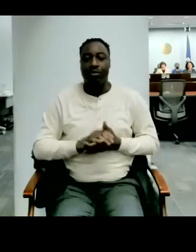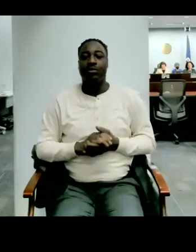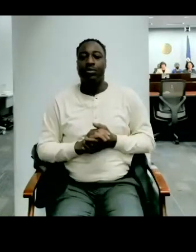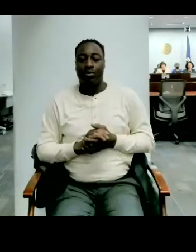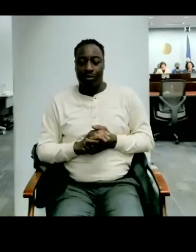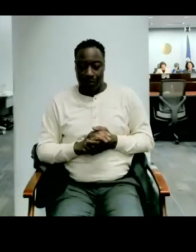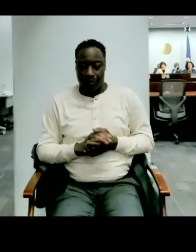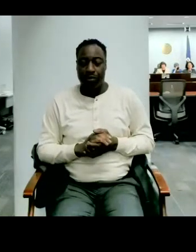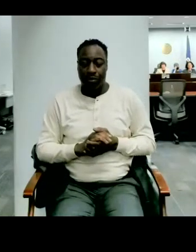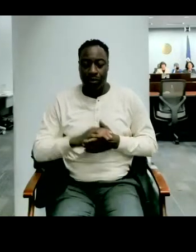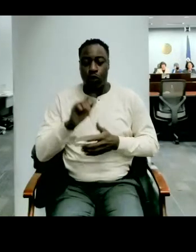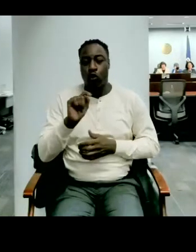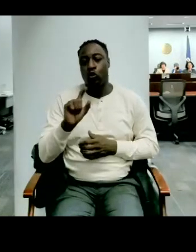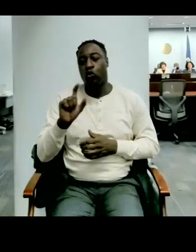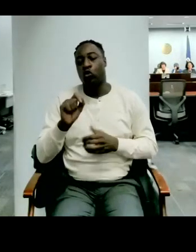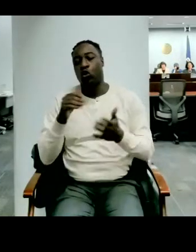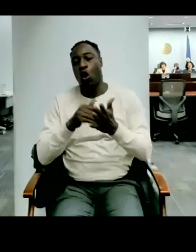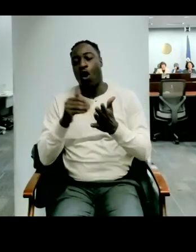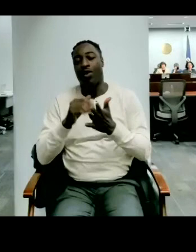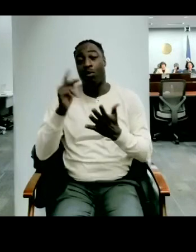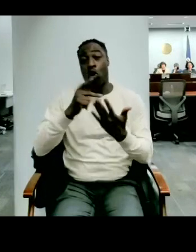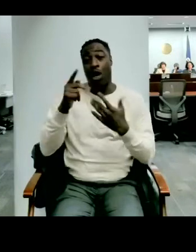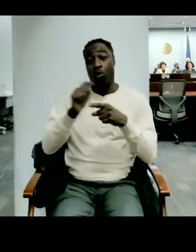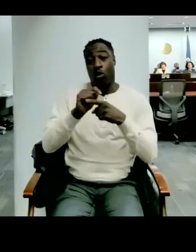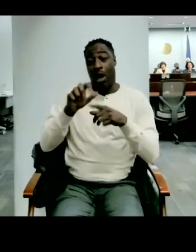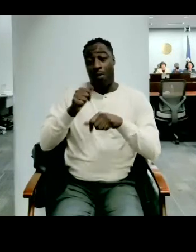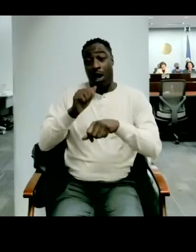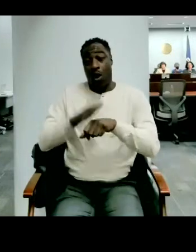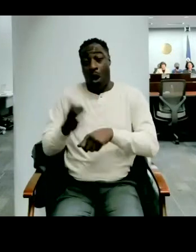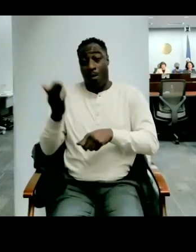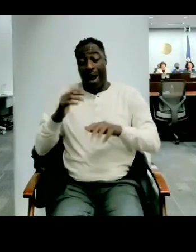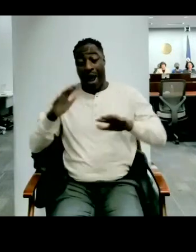These tools are often programmed and trained based on past hiring practices